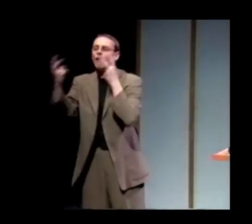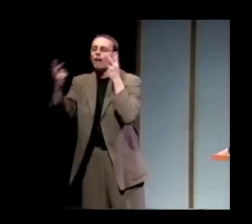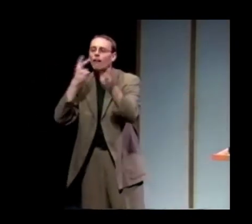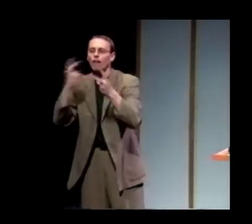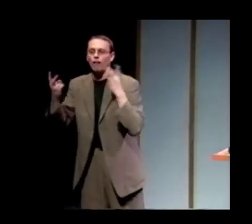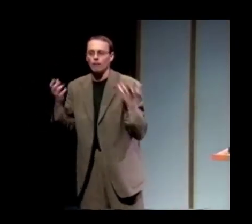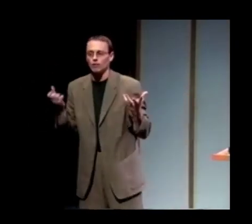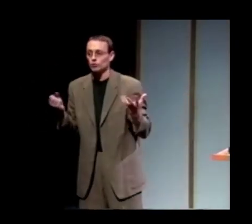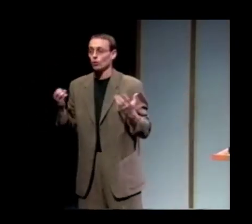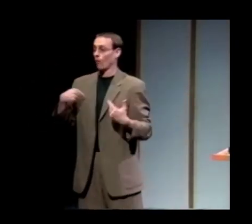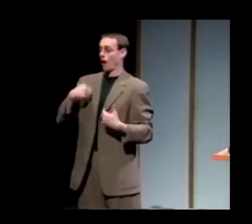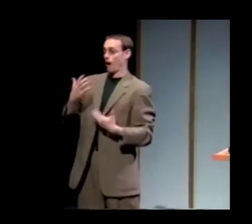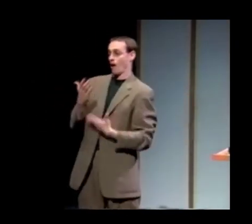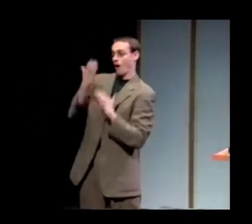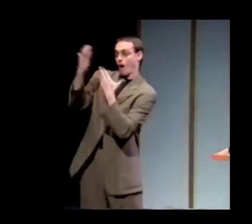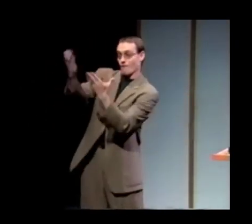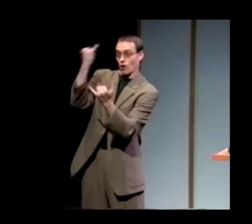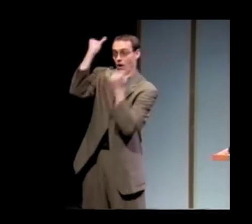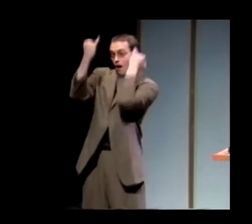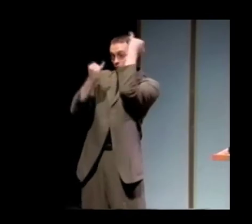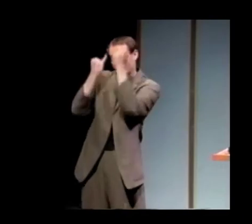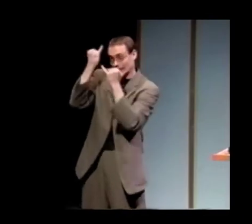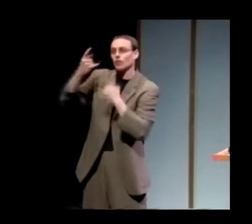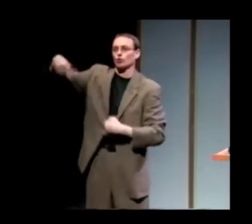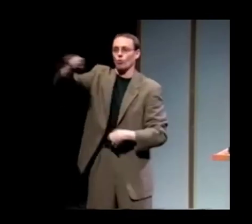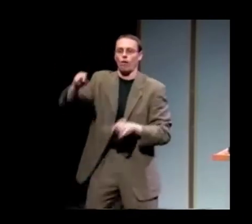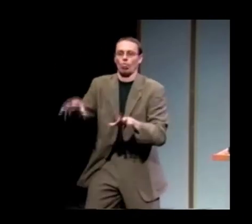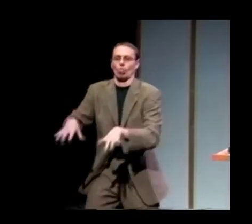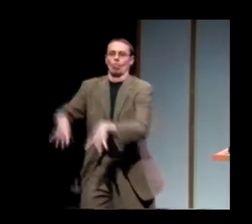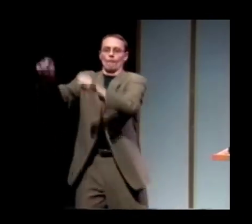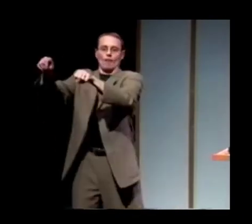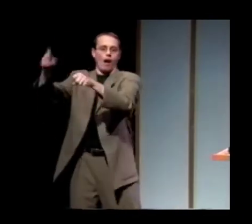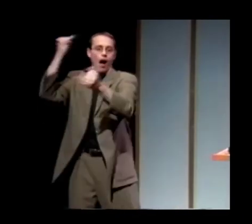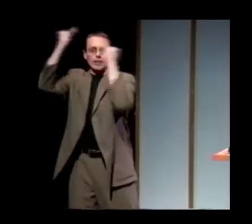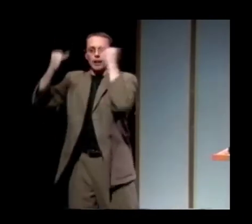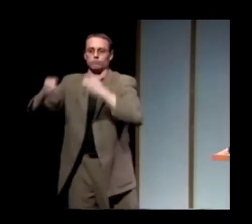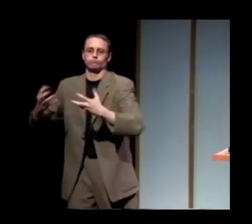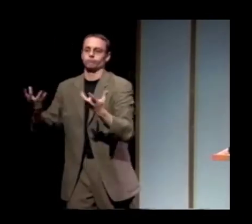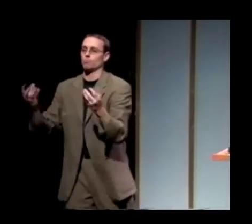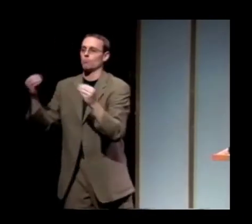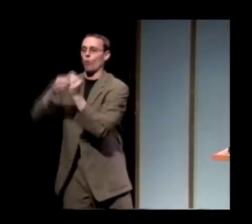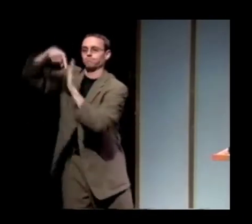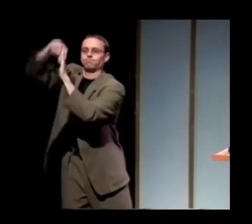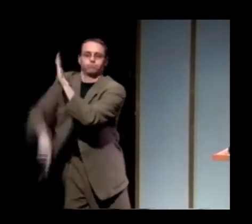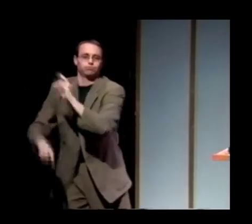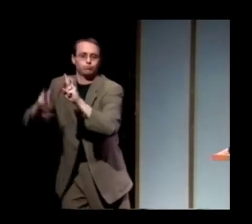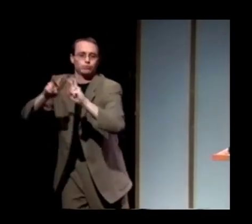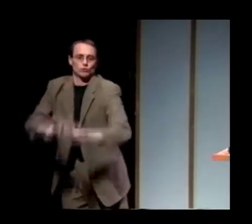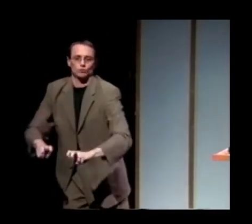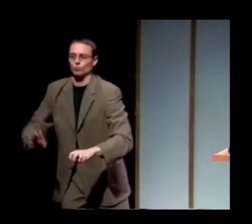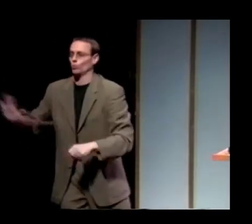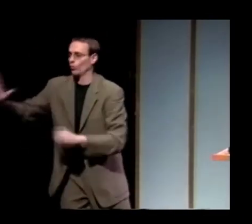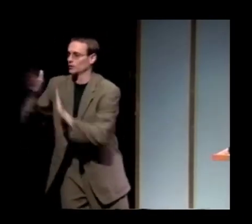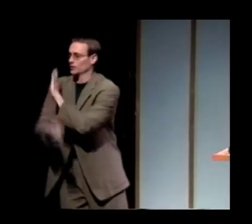BUT I LIKE THE CINEMATIC ASPECTS AND THE LANGUAGE ASPECTS. I LIKE TO GET INTO THE IDEAS